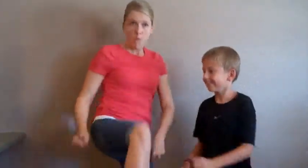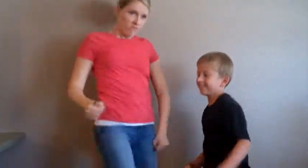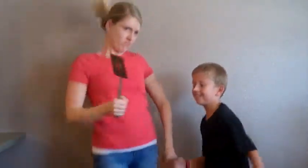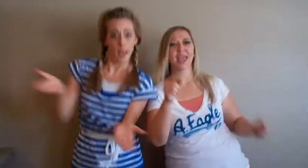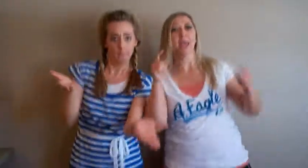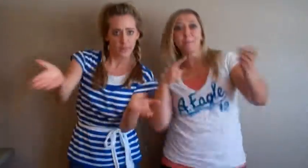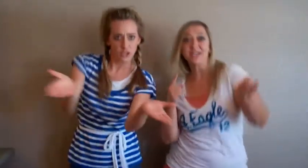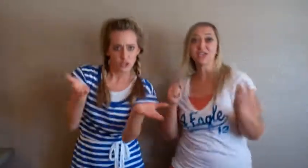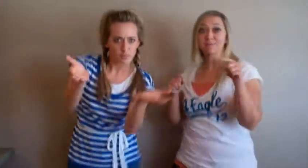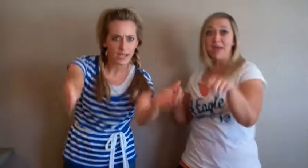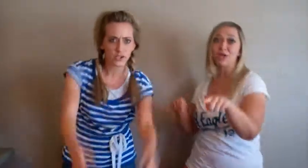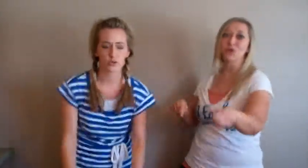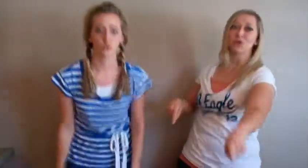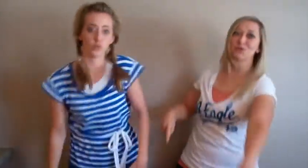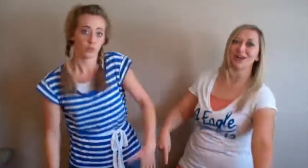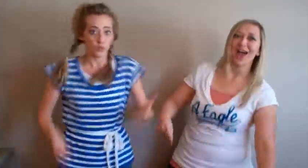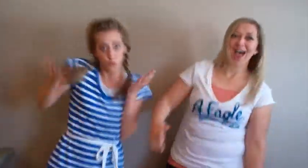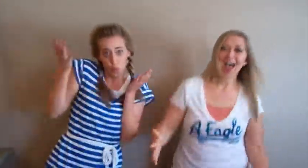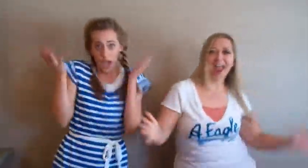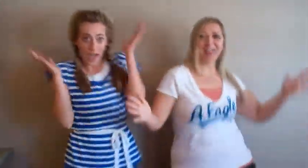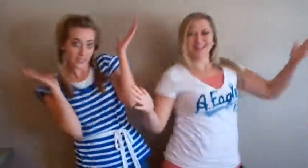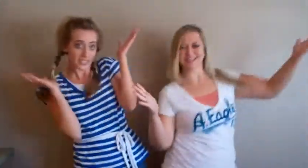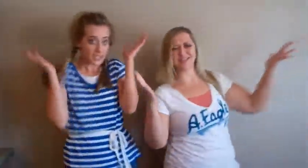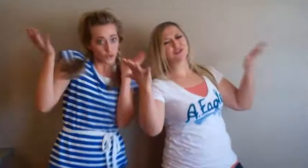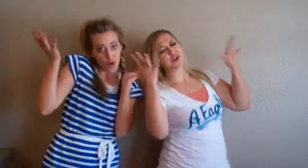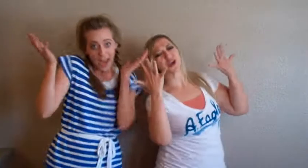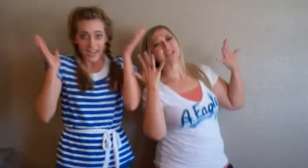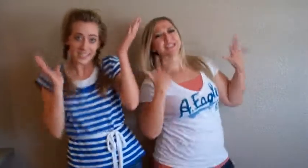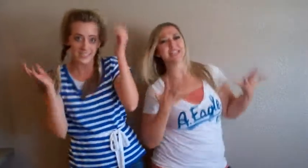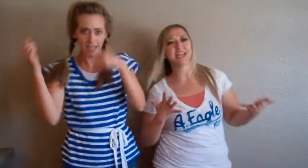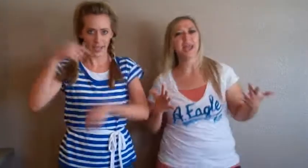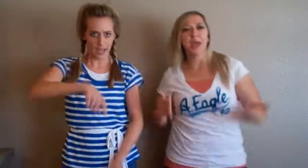Hey, me just met you And this is crazy